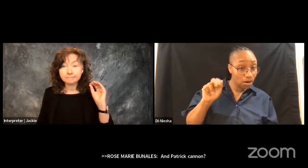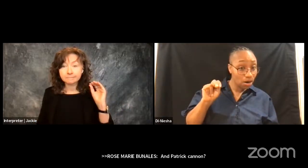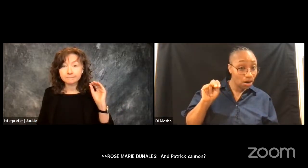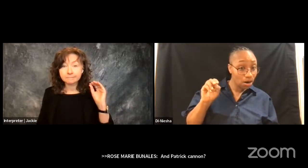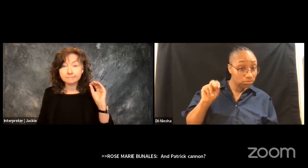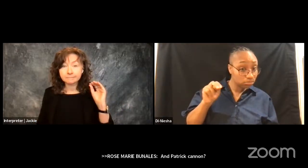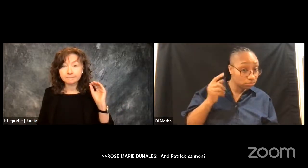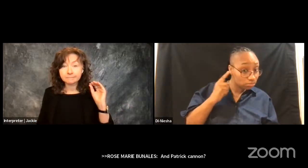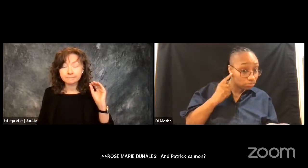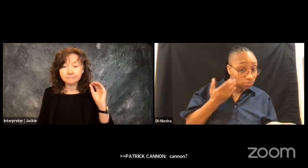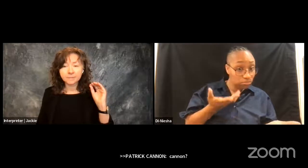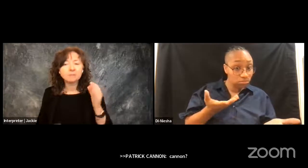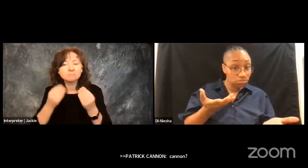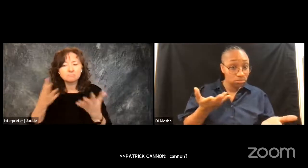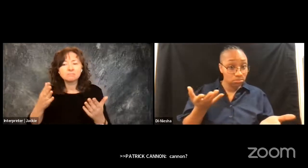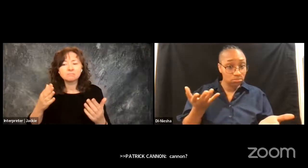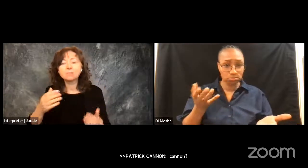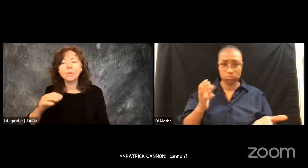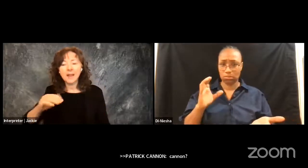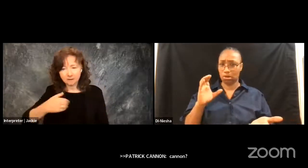we have a quorum.